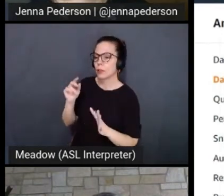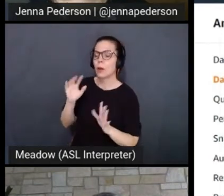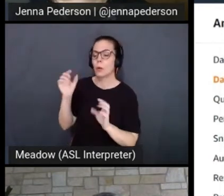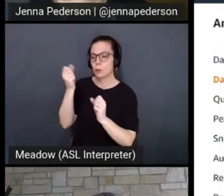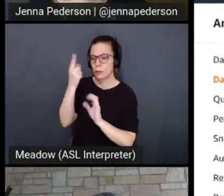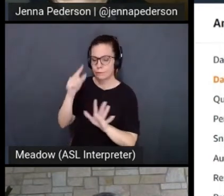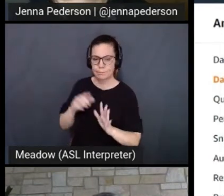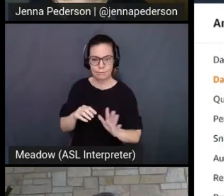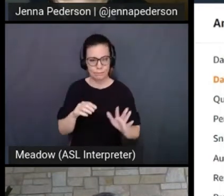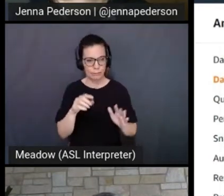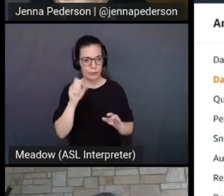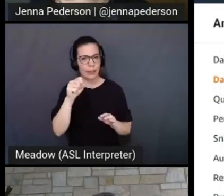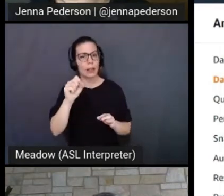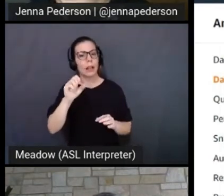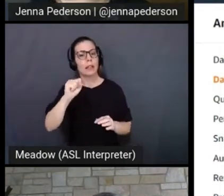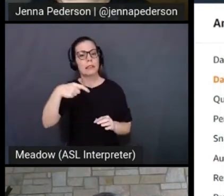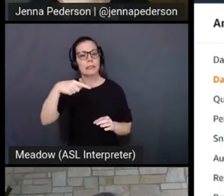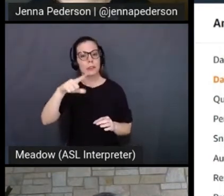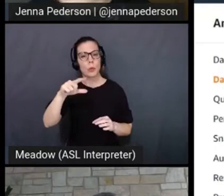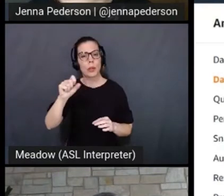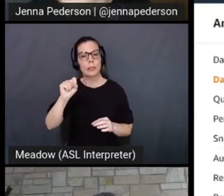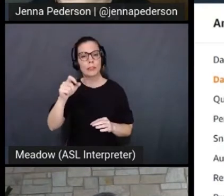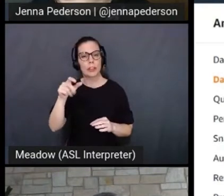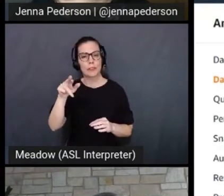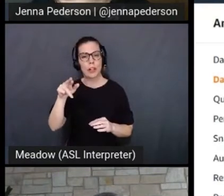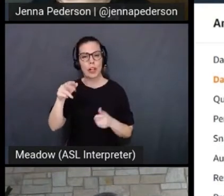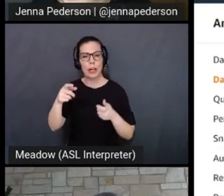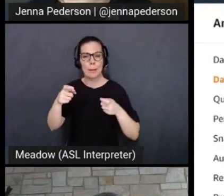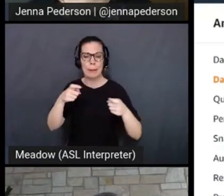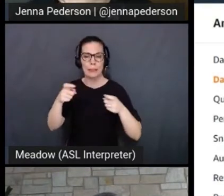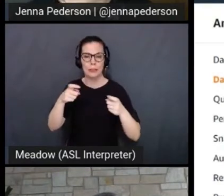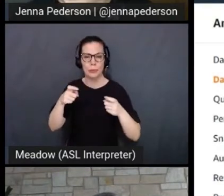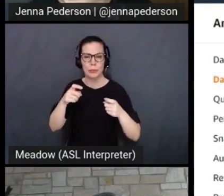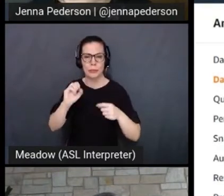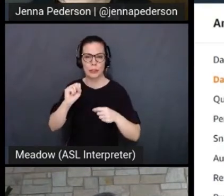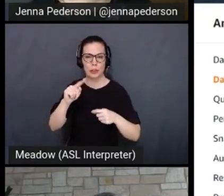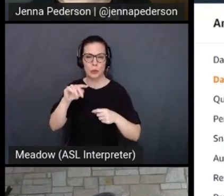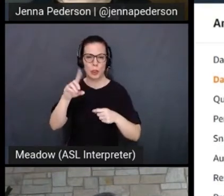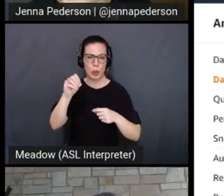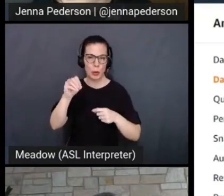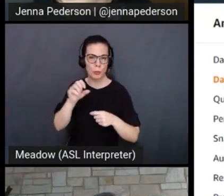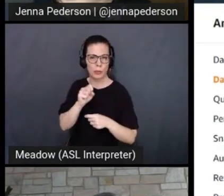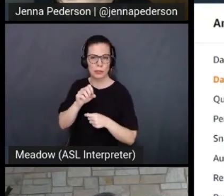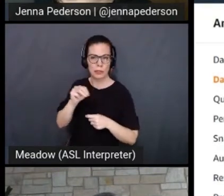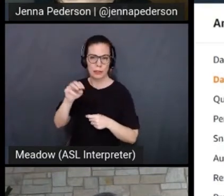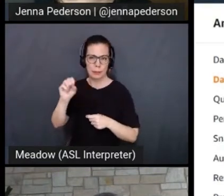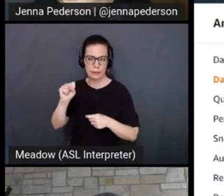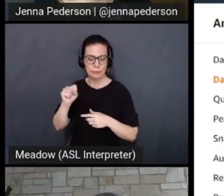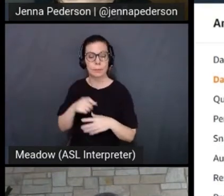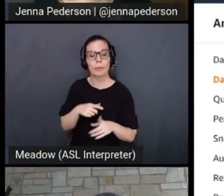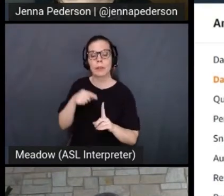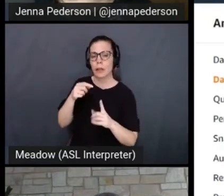It stand for SQL Server Management Studio, that's basically the most common tool that people will be using when they connect to a database.